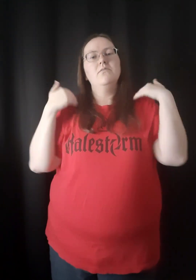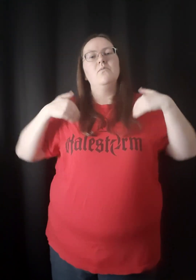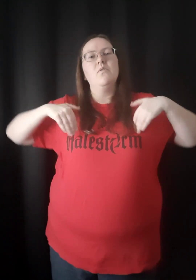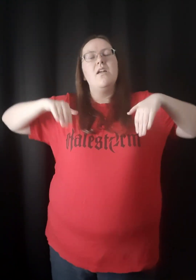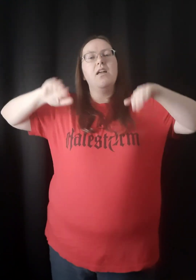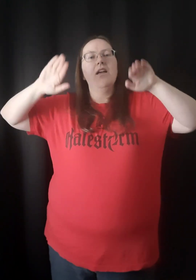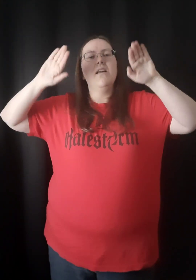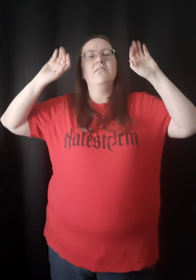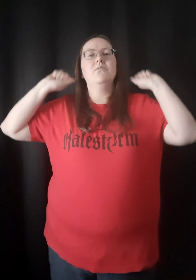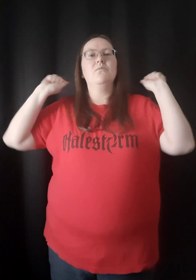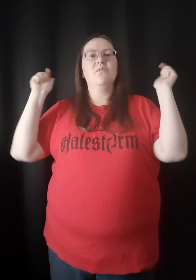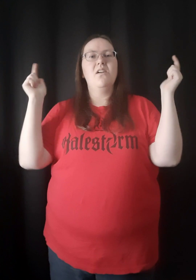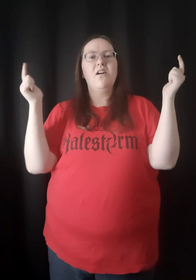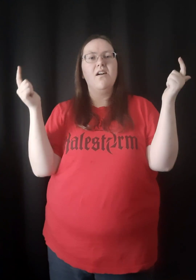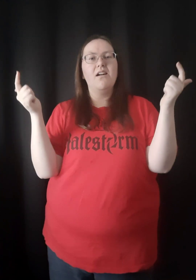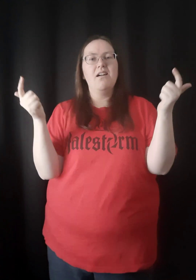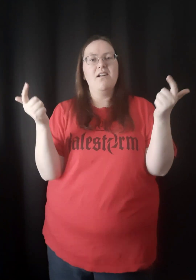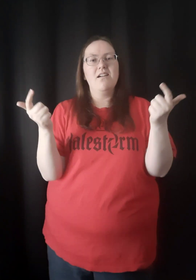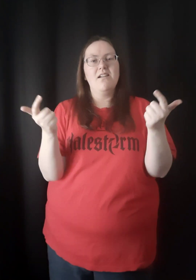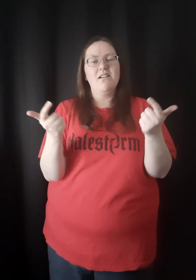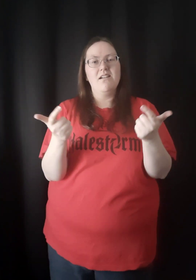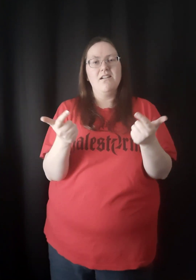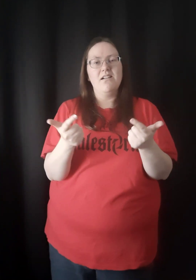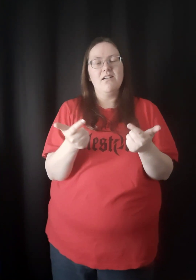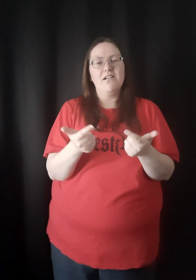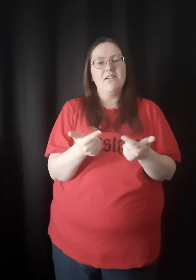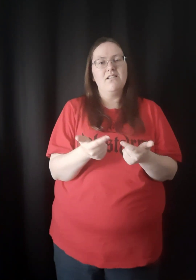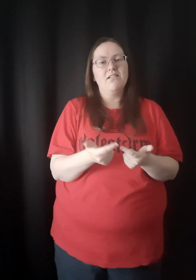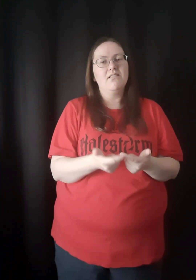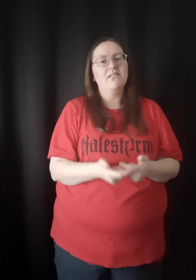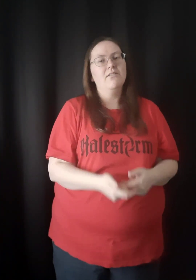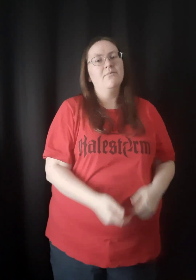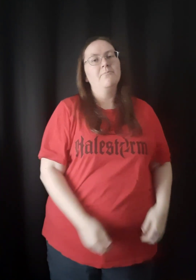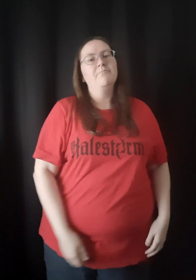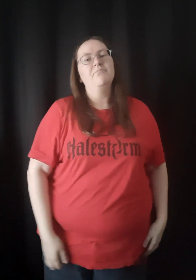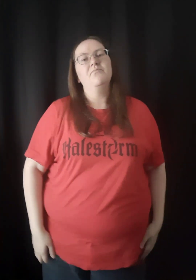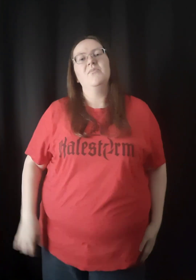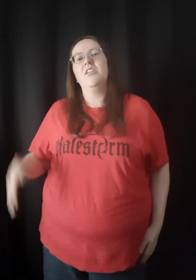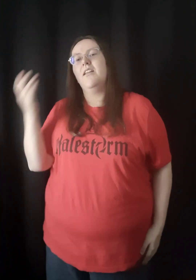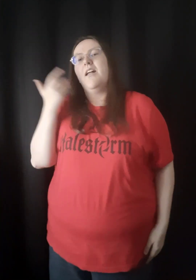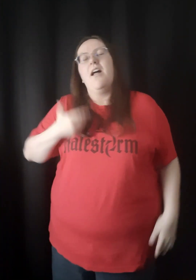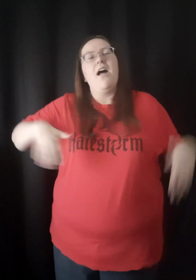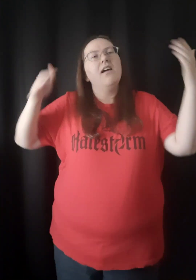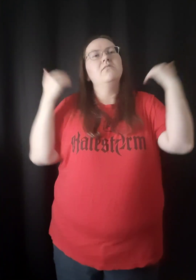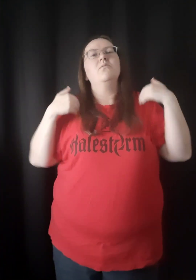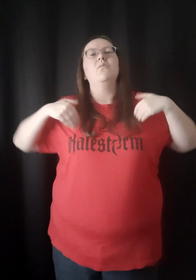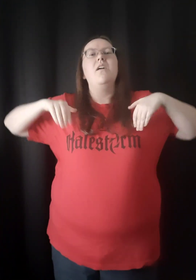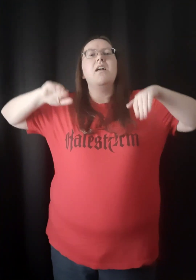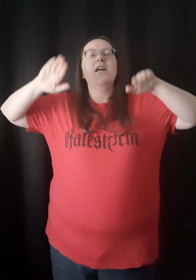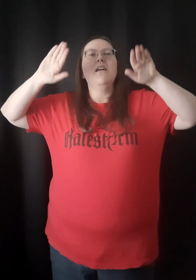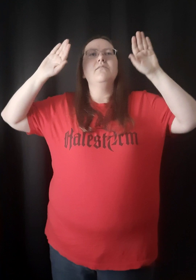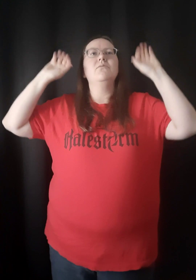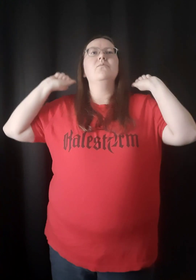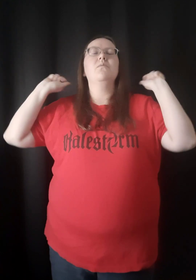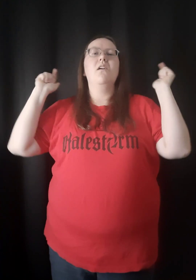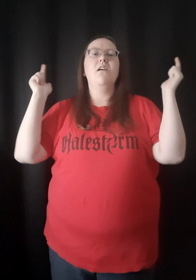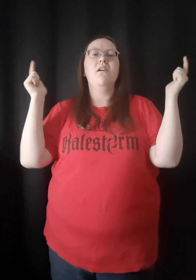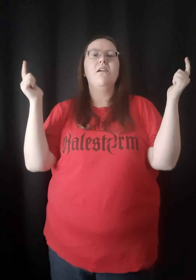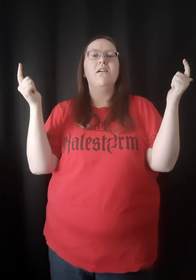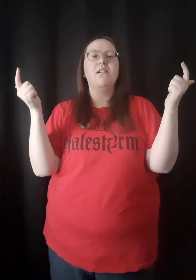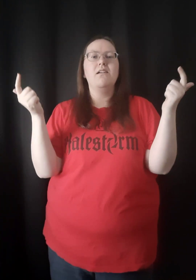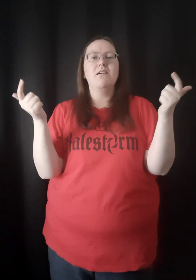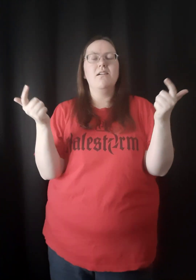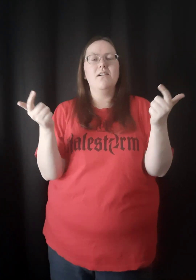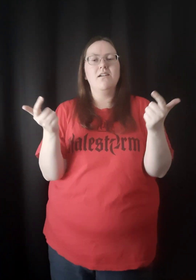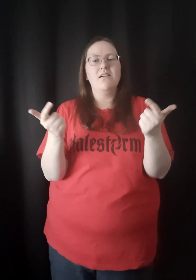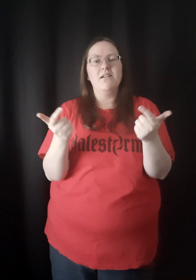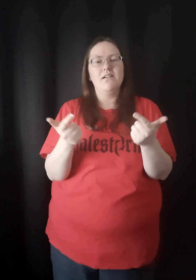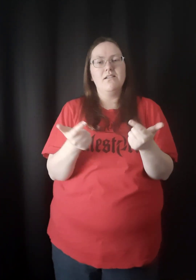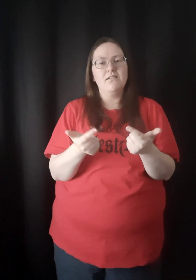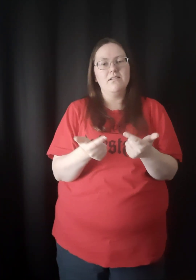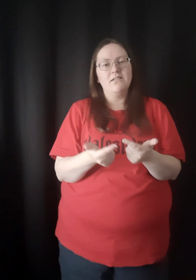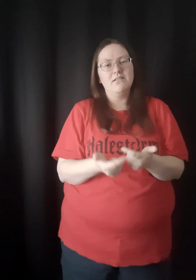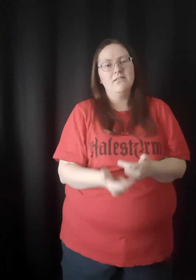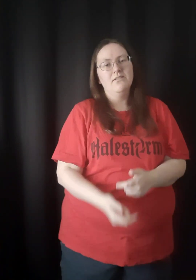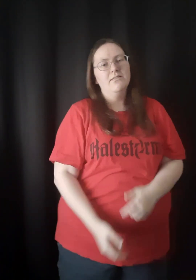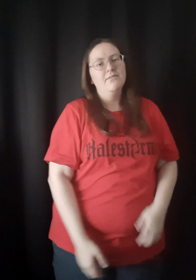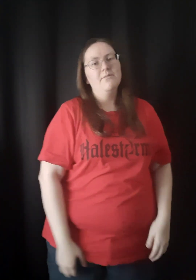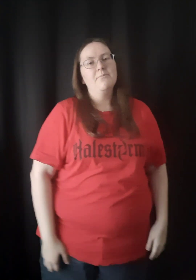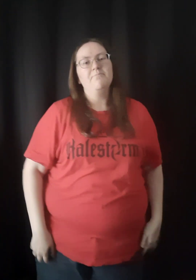I surrender all